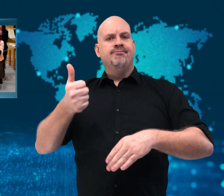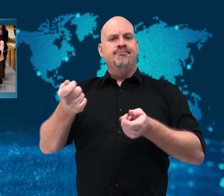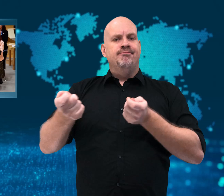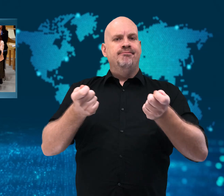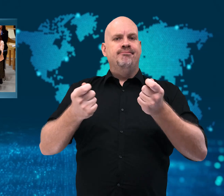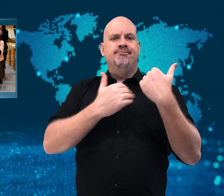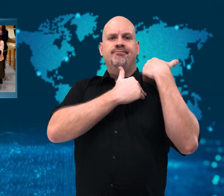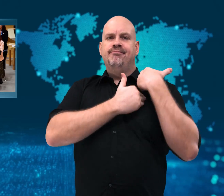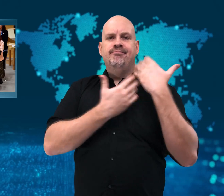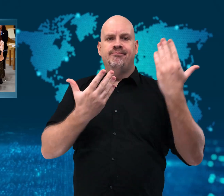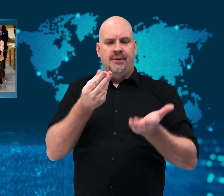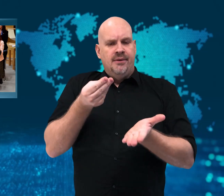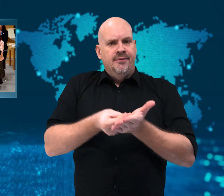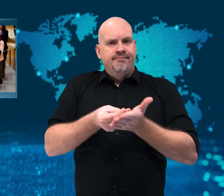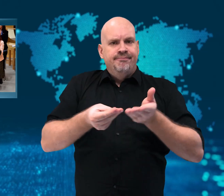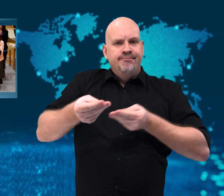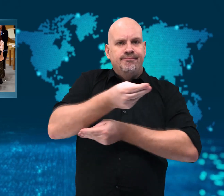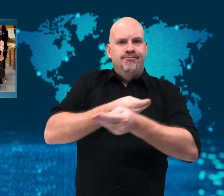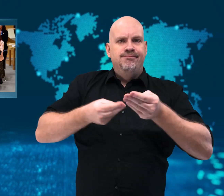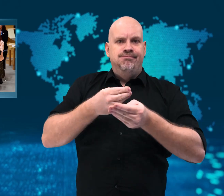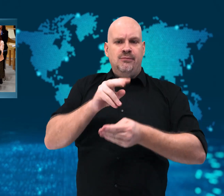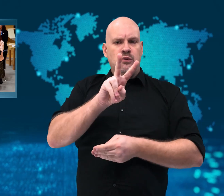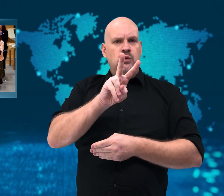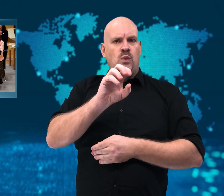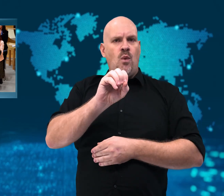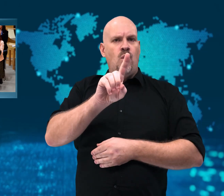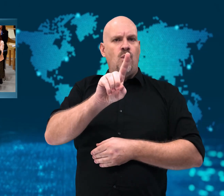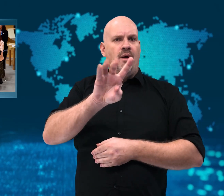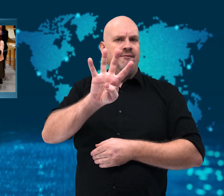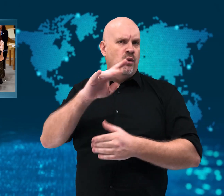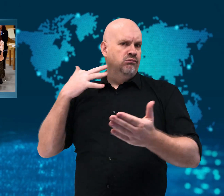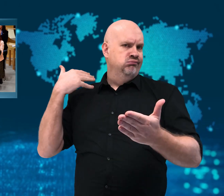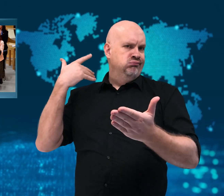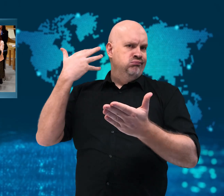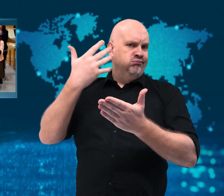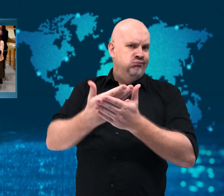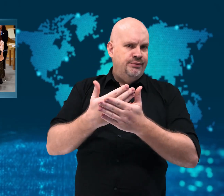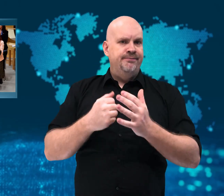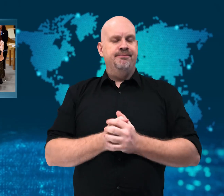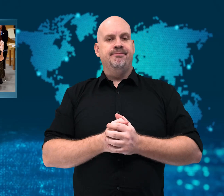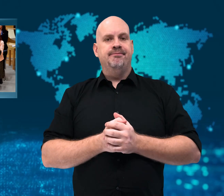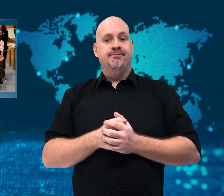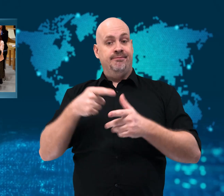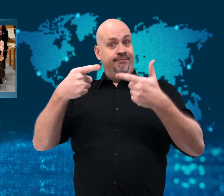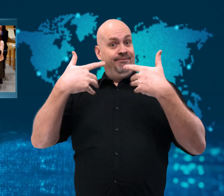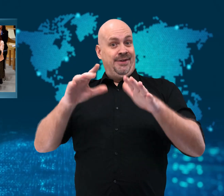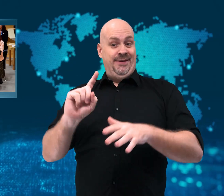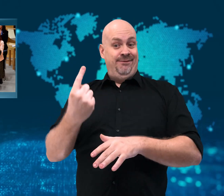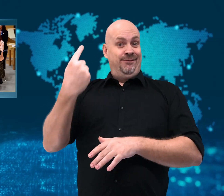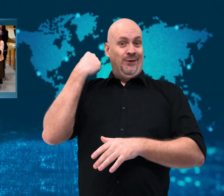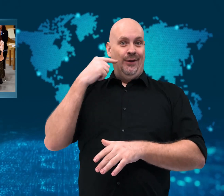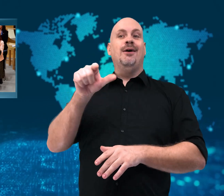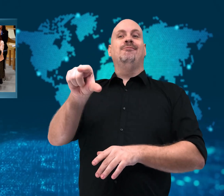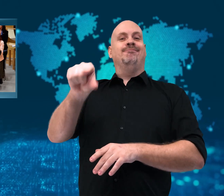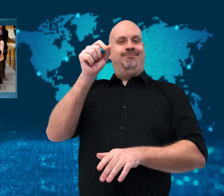she resigned from the job after the Green Party withdrew from